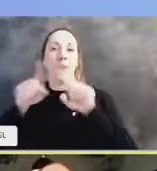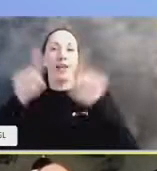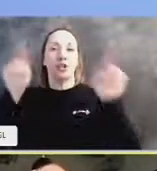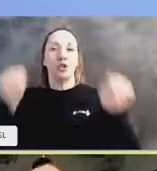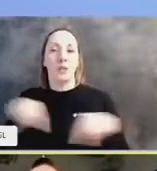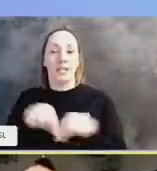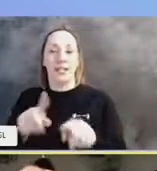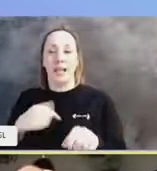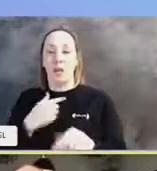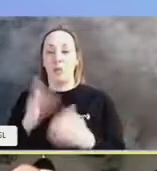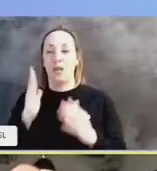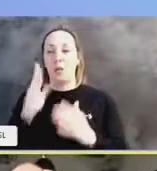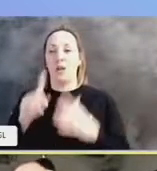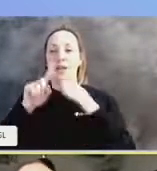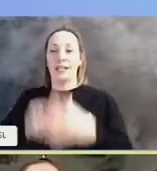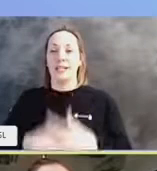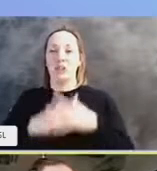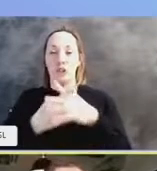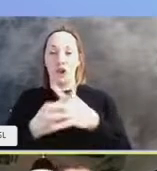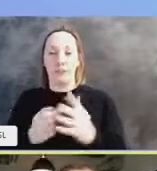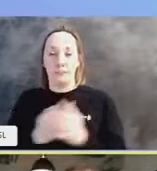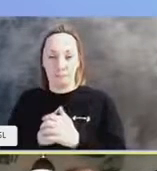done. You'll be able along. to follow With that said, I'm